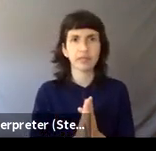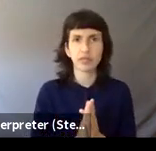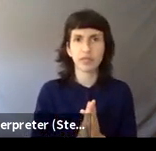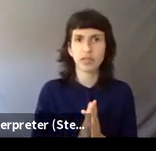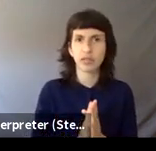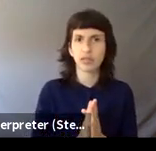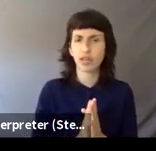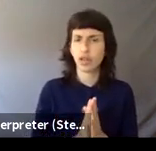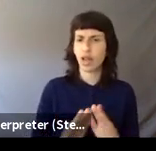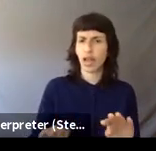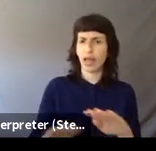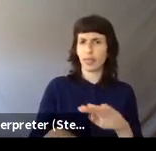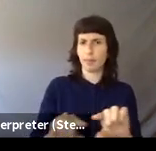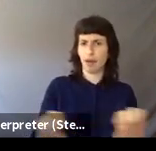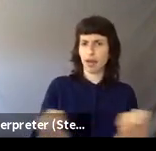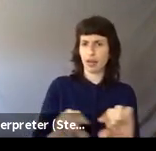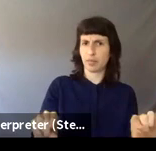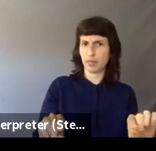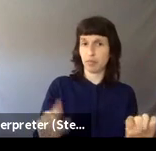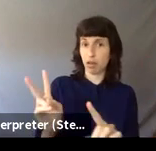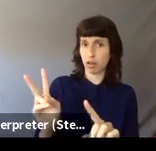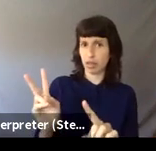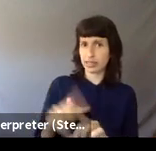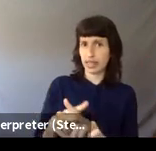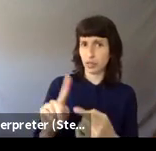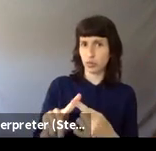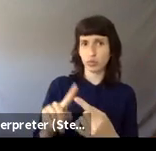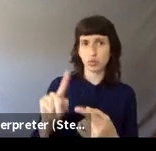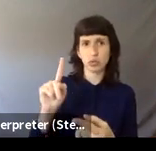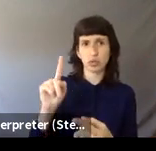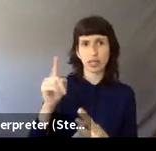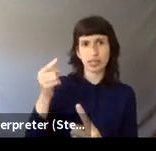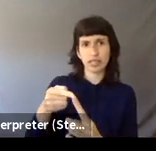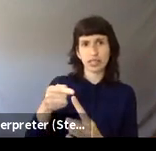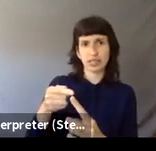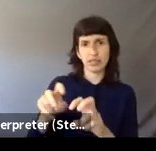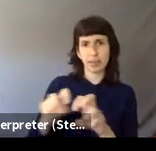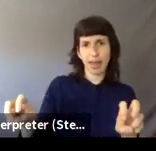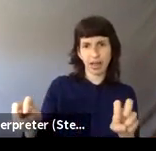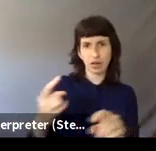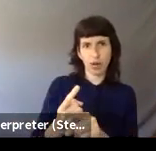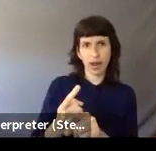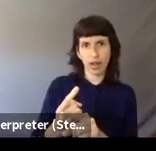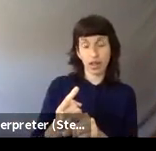Pete: Um - - .